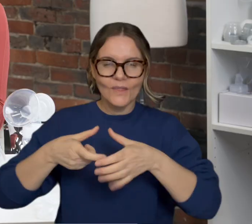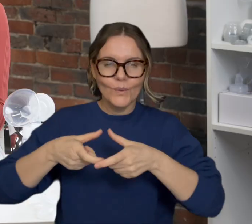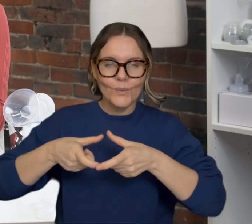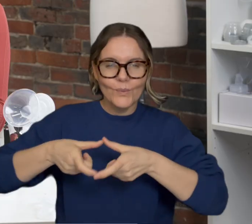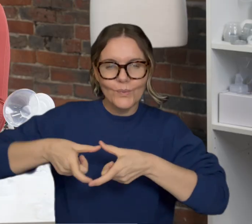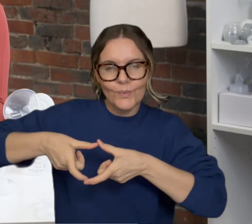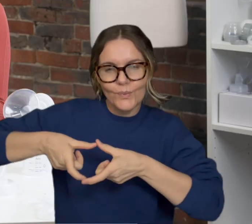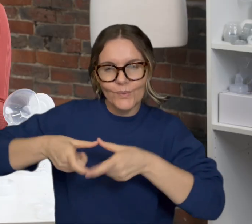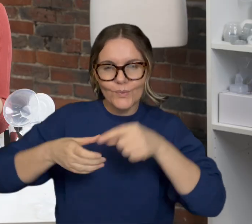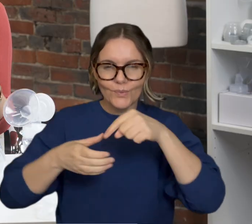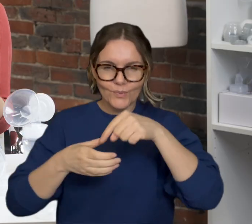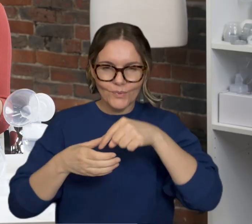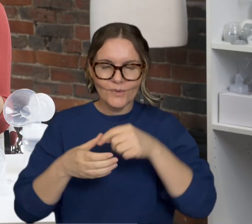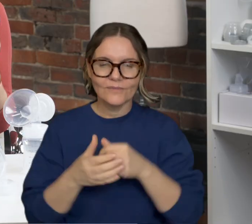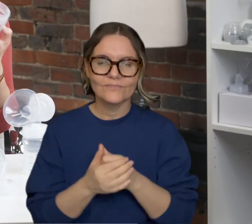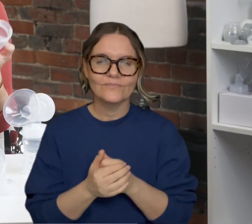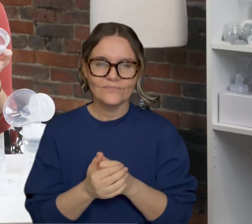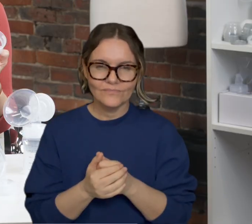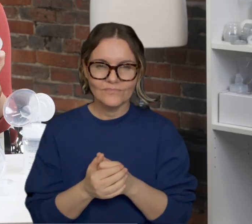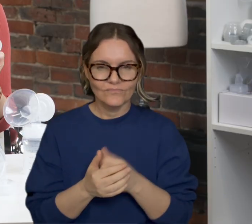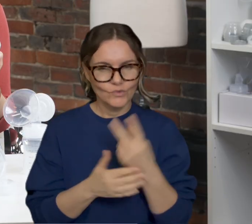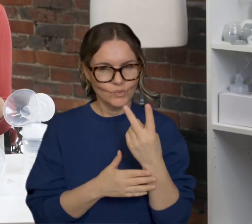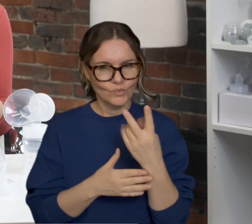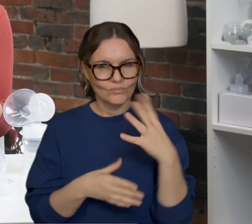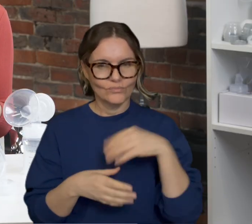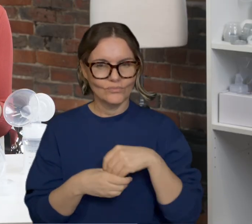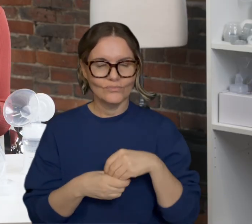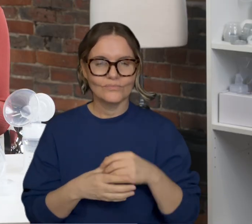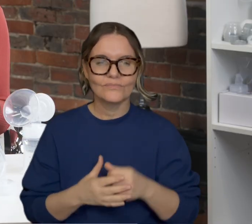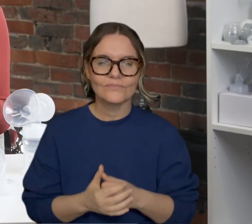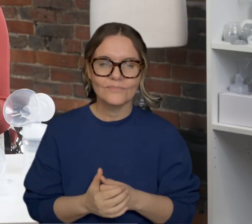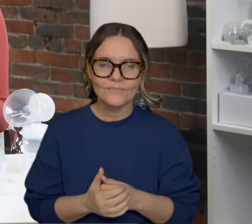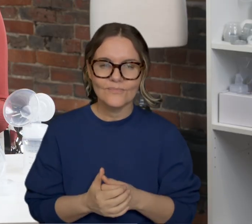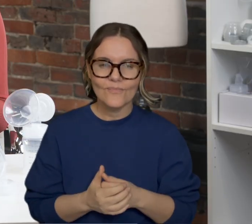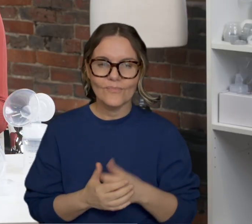include two of them for you the next part of the pump is actually the breast shields and the breast